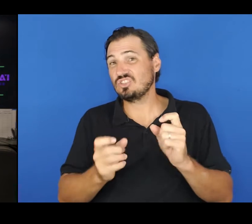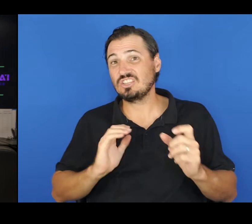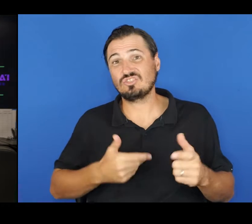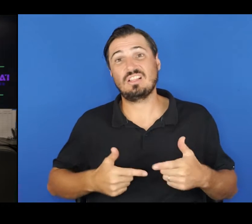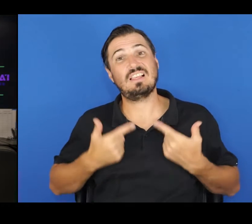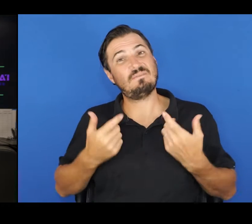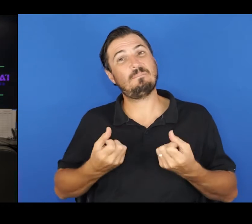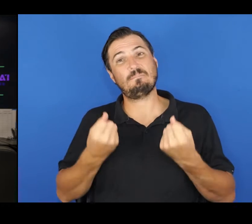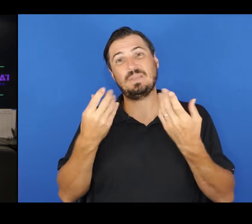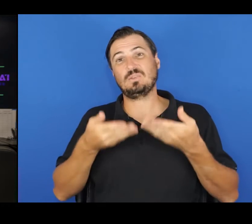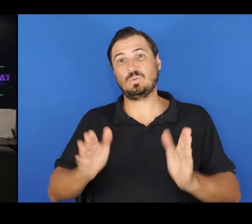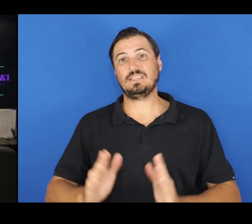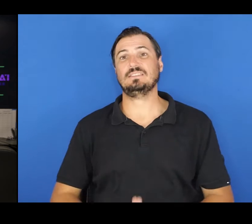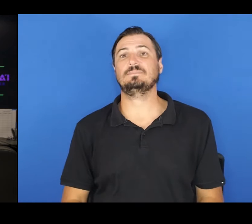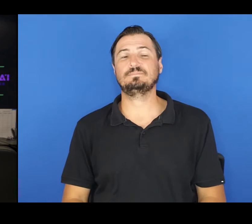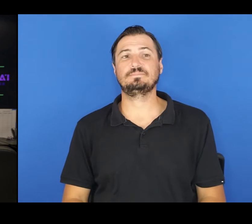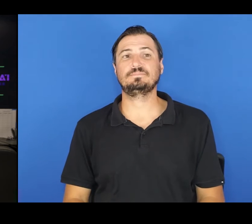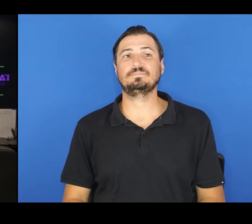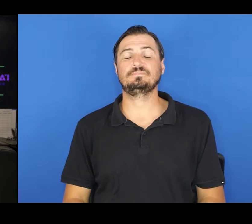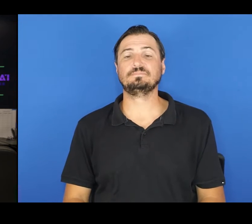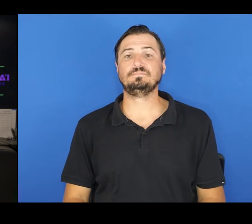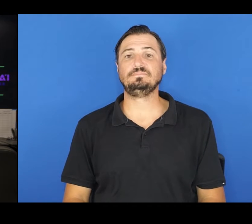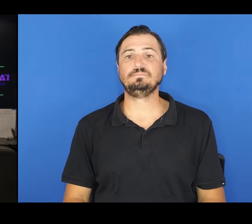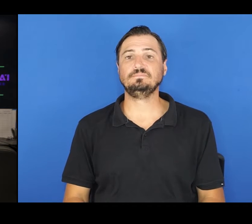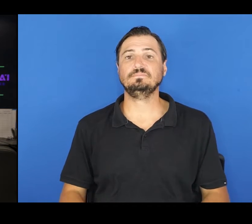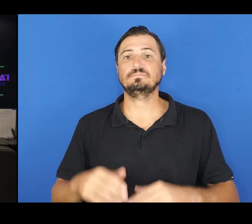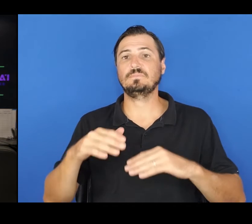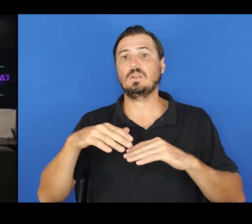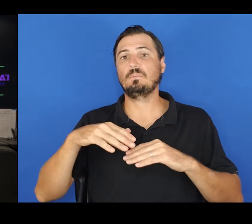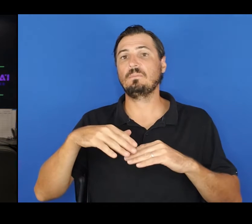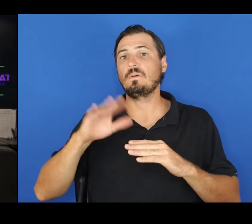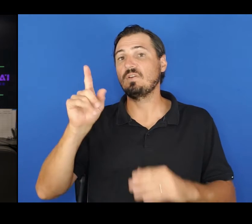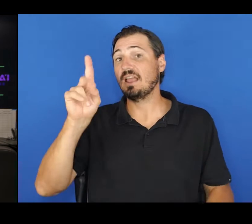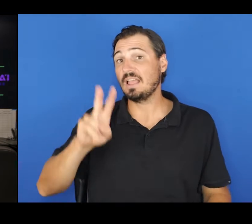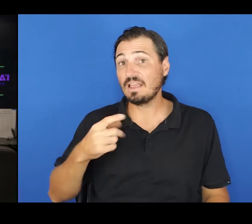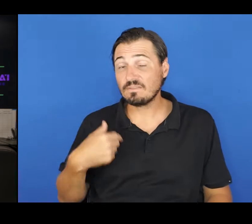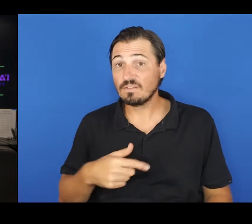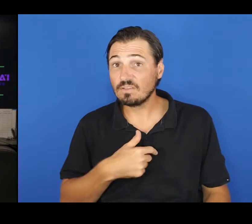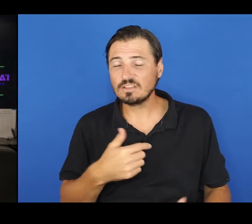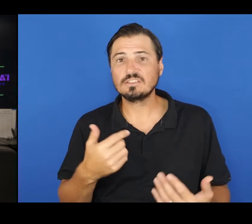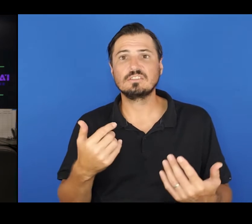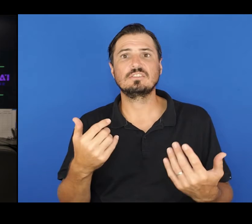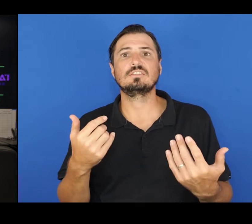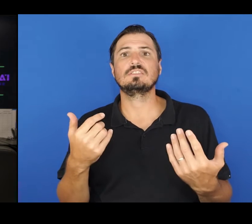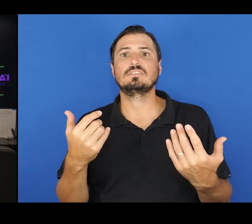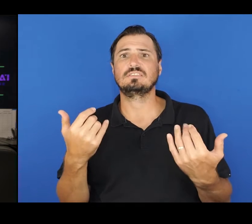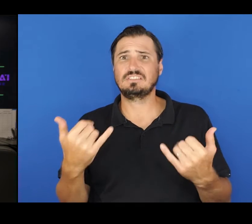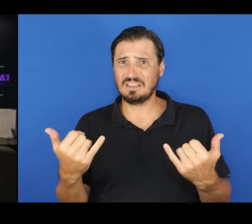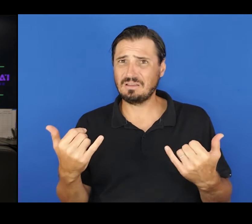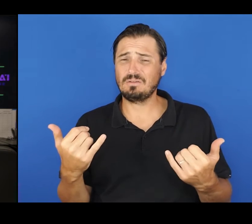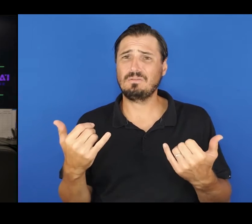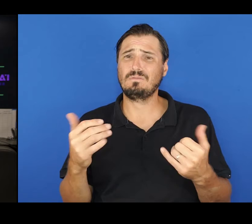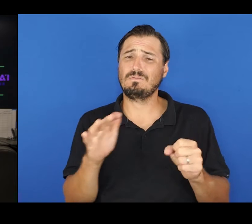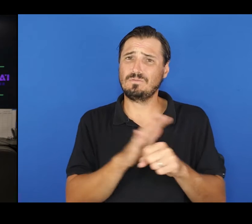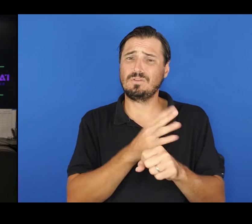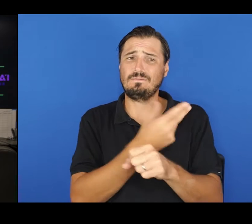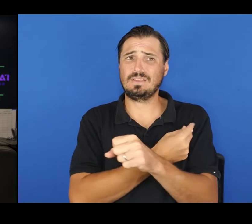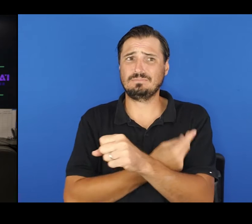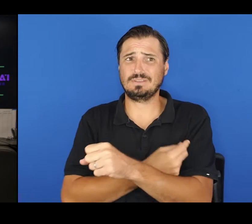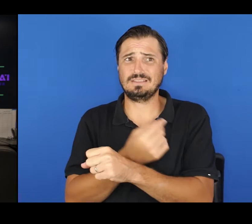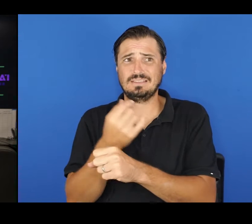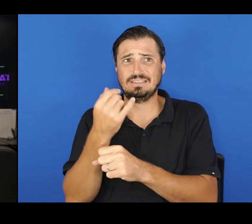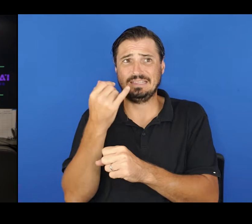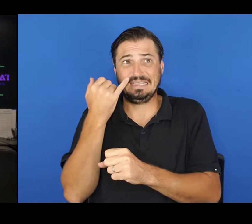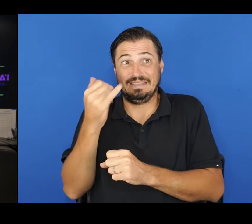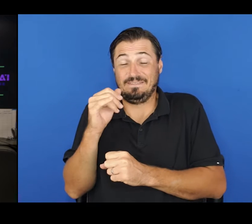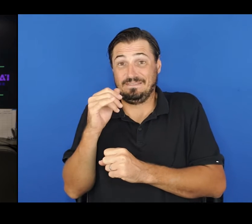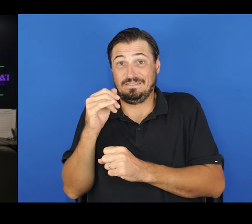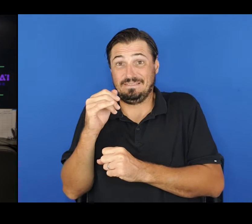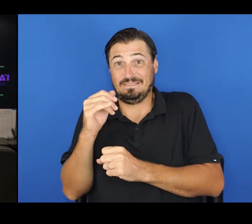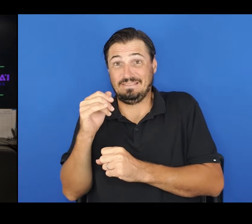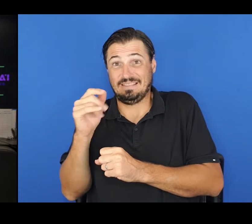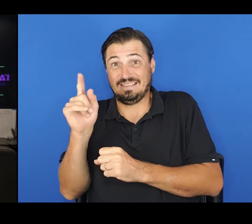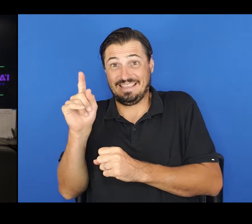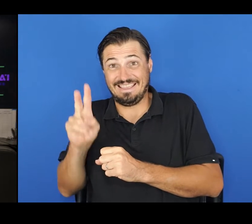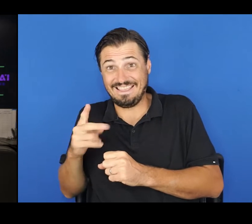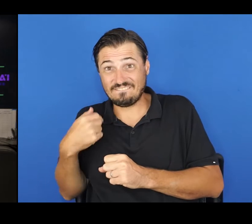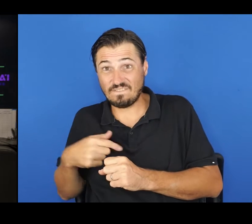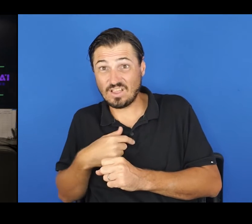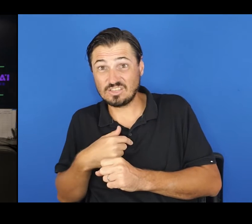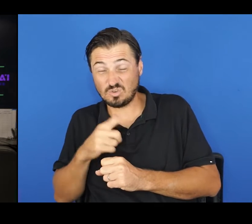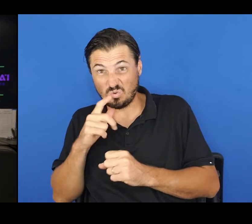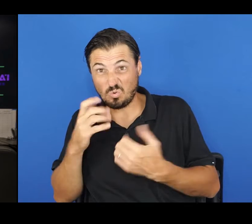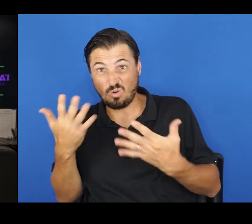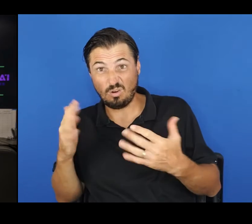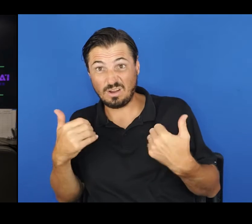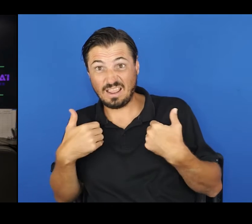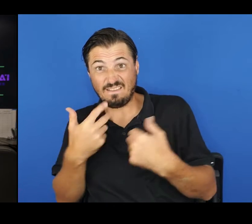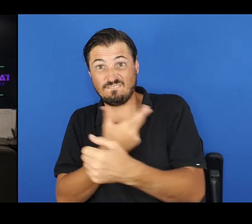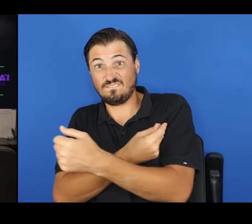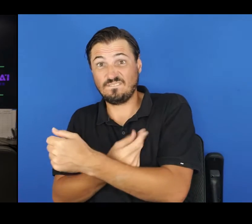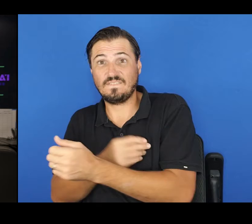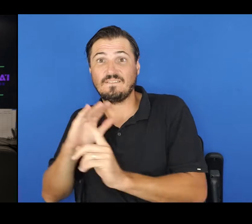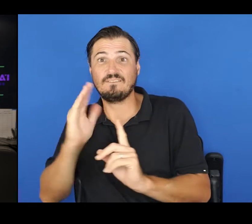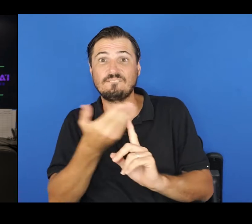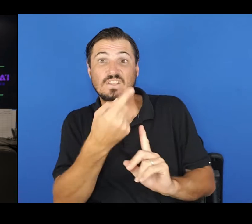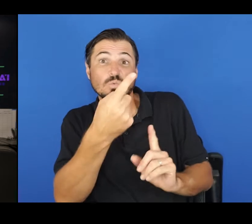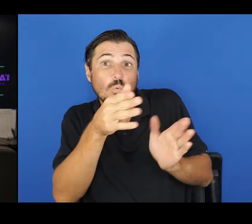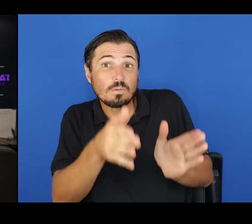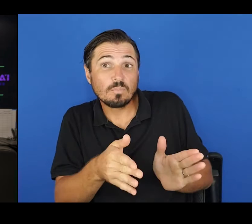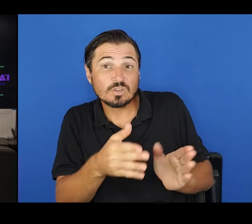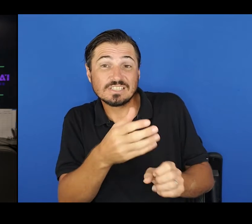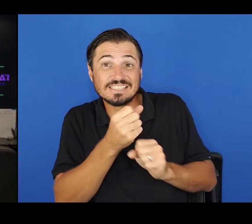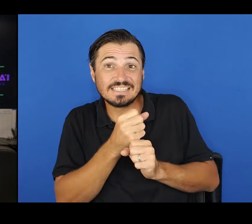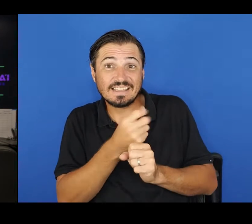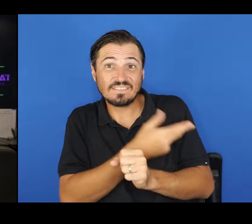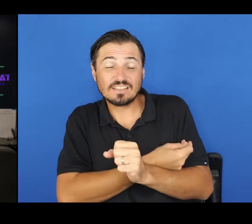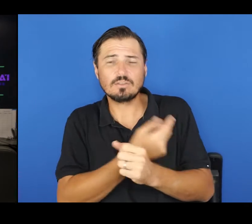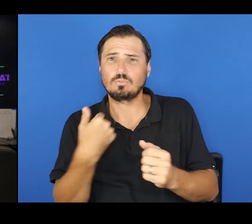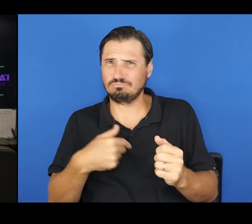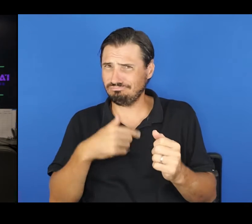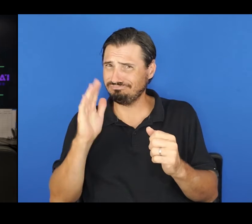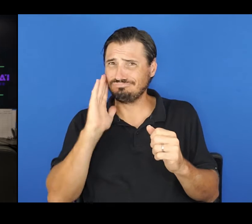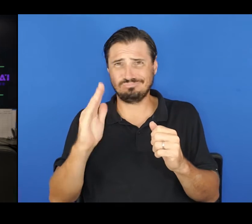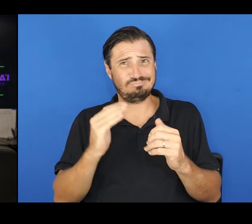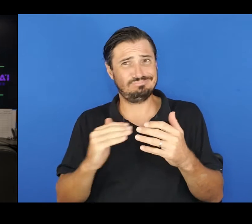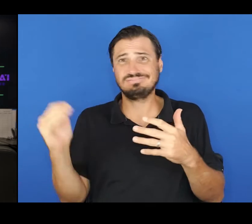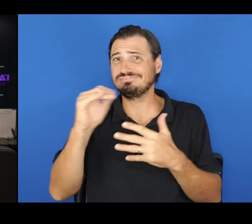More than half of us are now fully vaccinated. If just half of those who are vaccinated successfully convince just one other person to get vaccinated, we will meet our goal of 70% fully vaccinated.